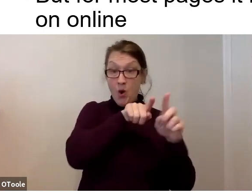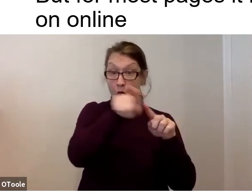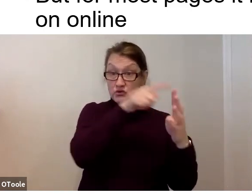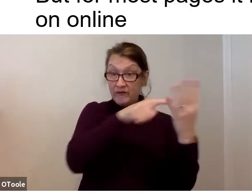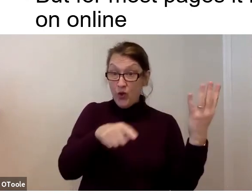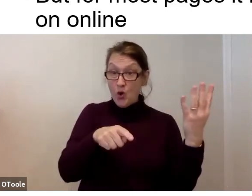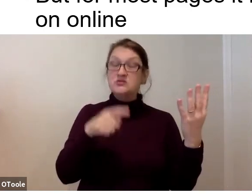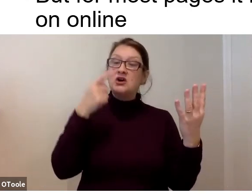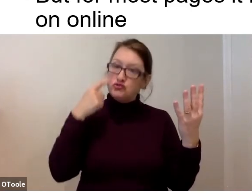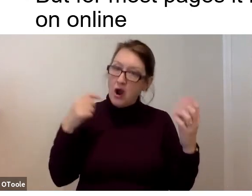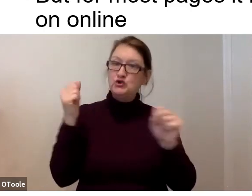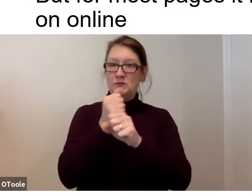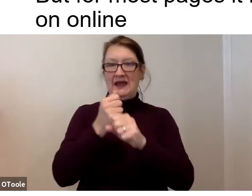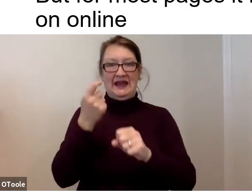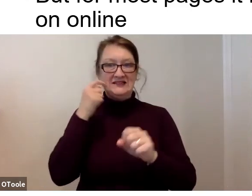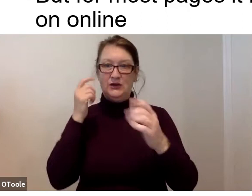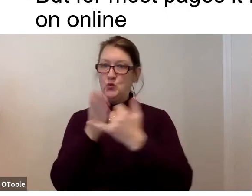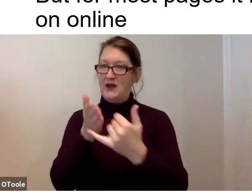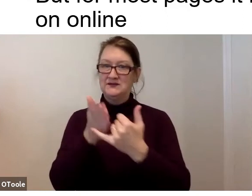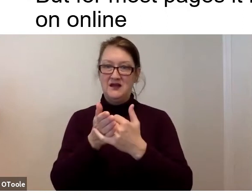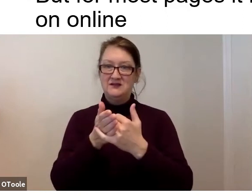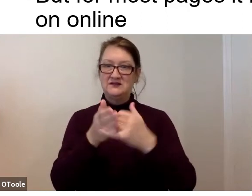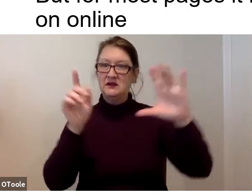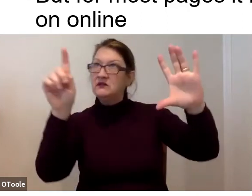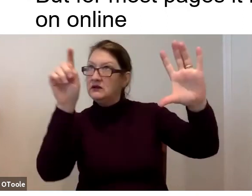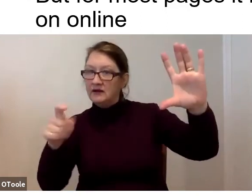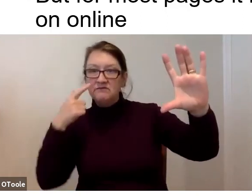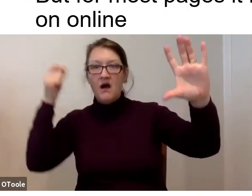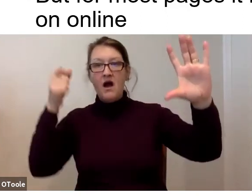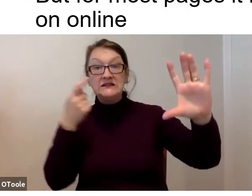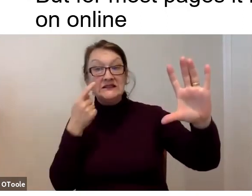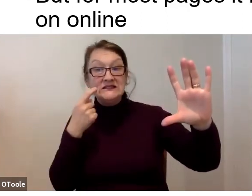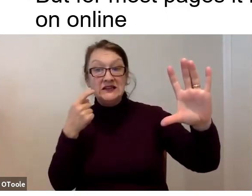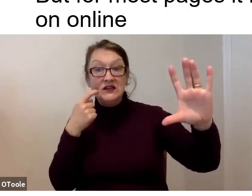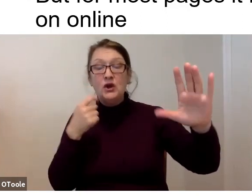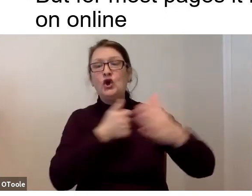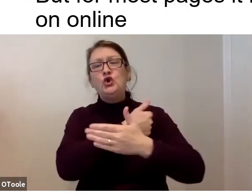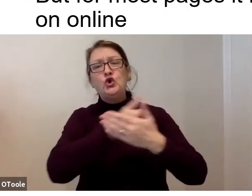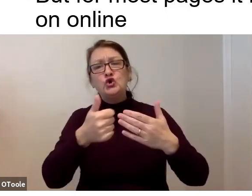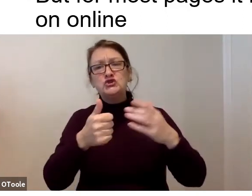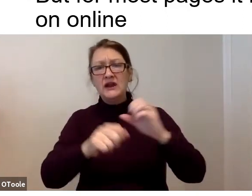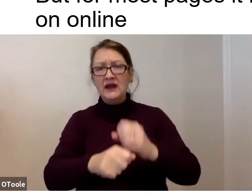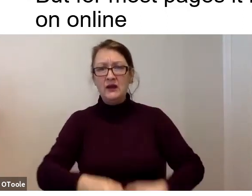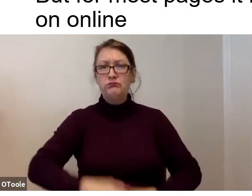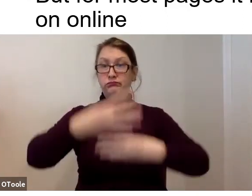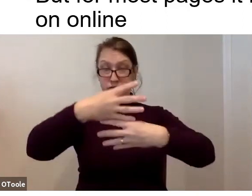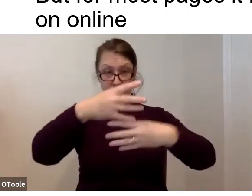It is usually at the end of the process or after the content has